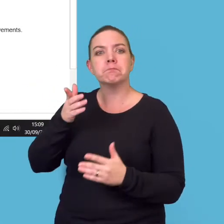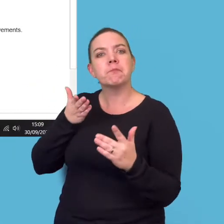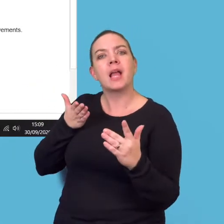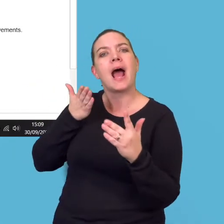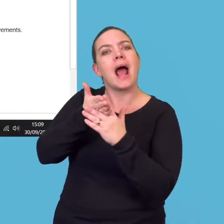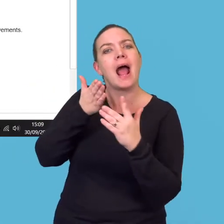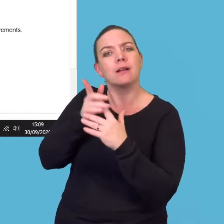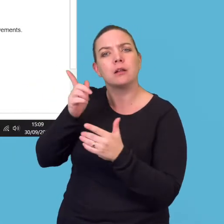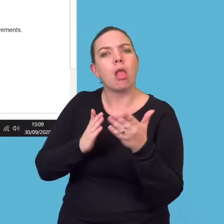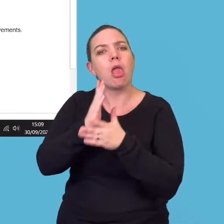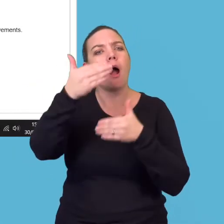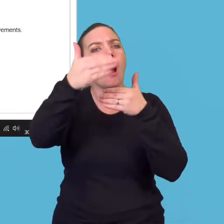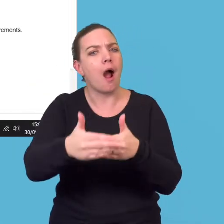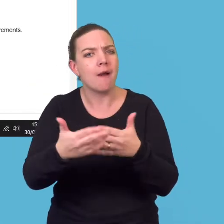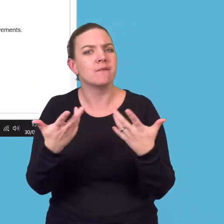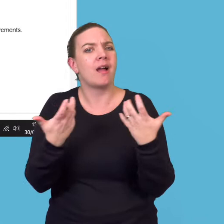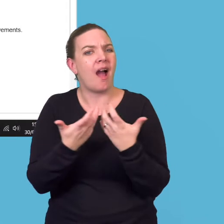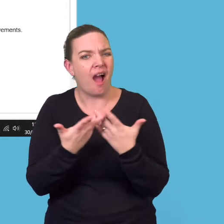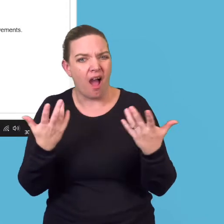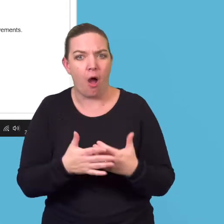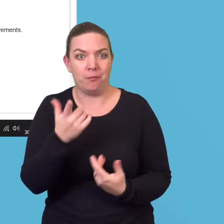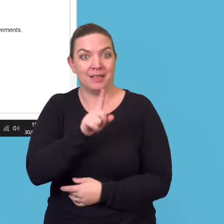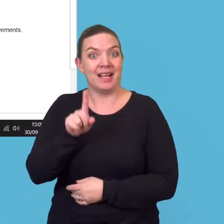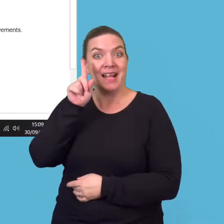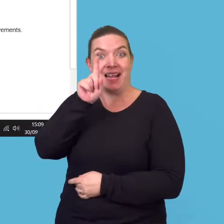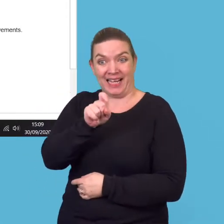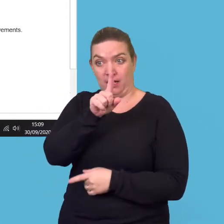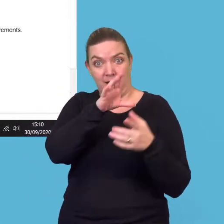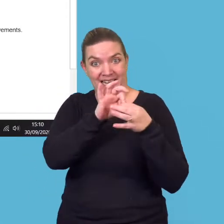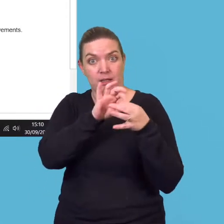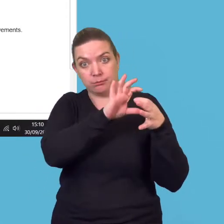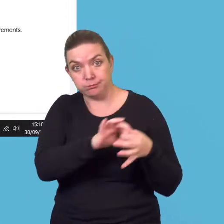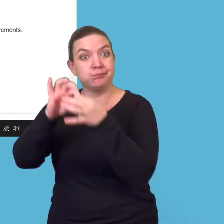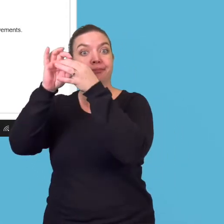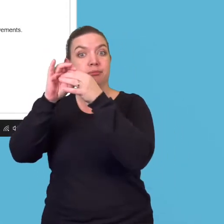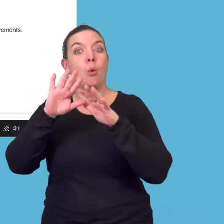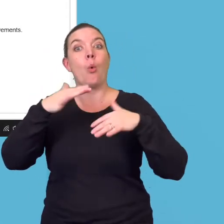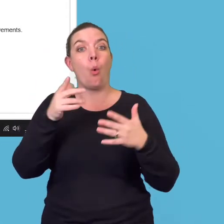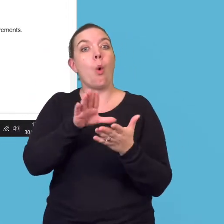or copy and paste the link into a browser such as Firefox or Chrome. We recommend